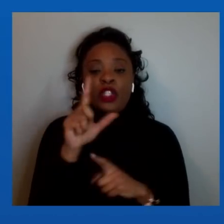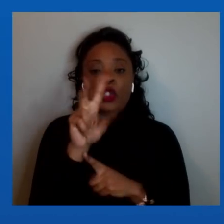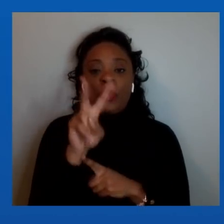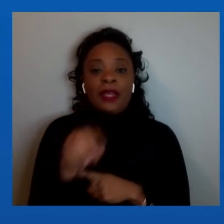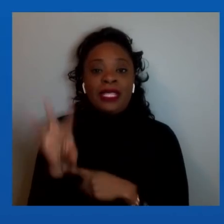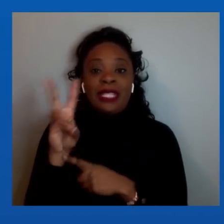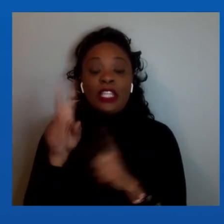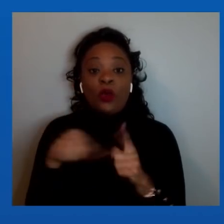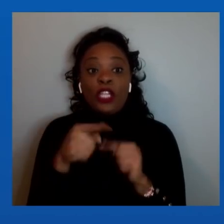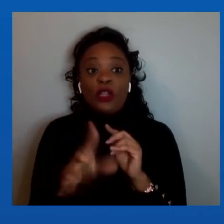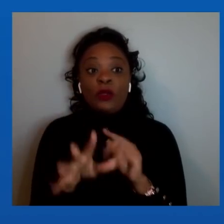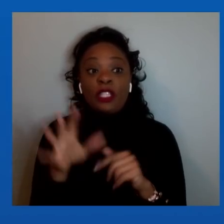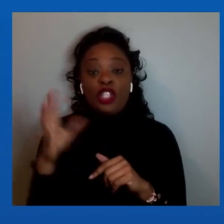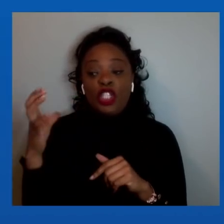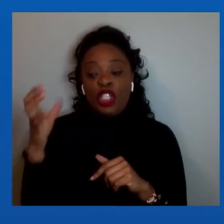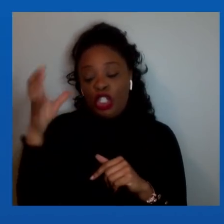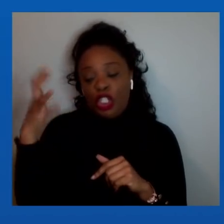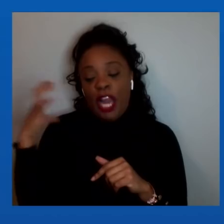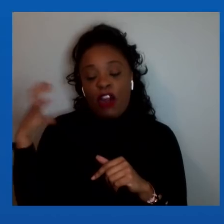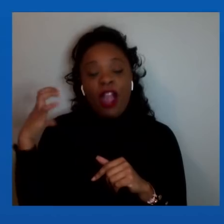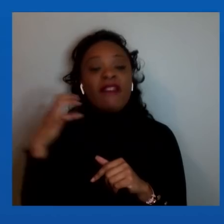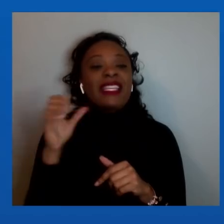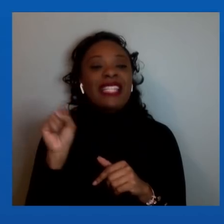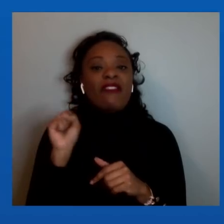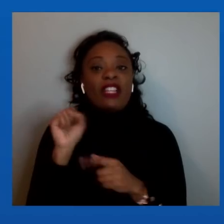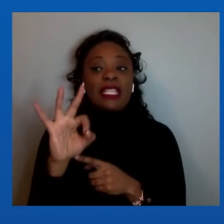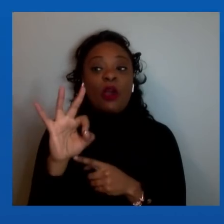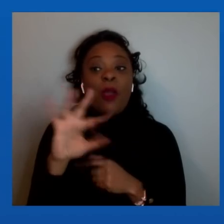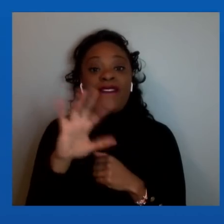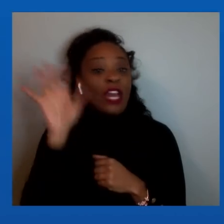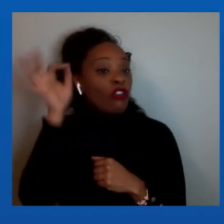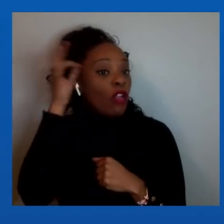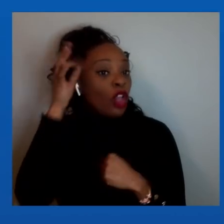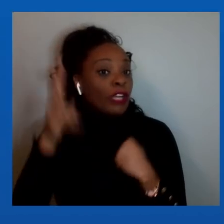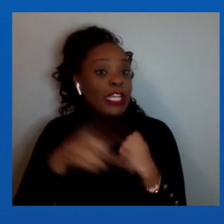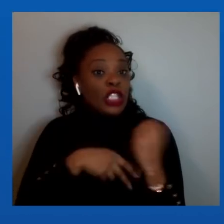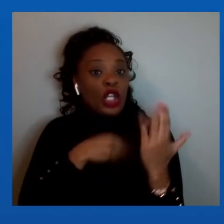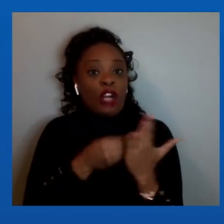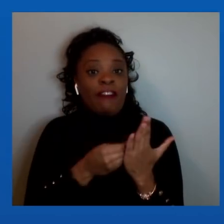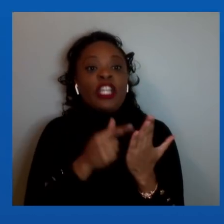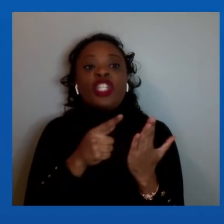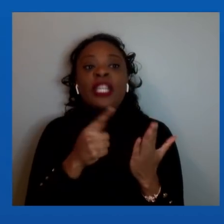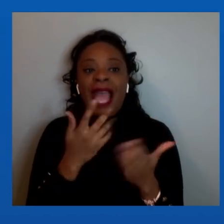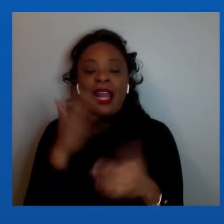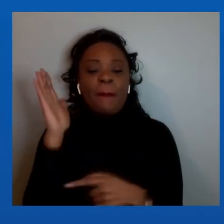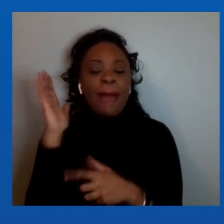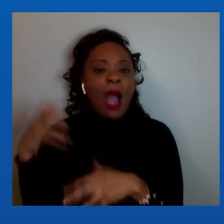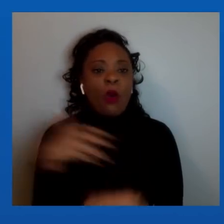of the San Francisco Federal Reserve, she gave a powerful speech on economic inequality.